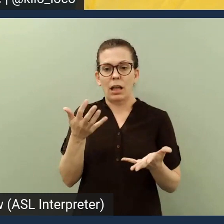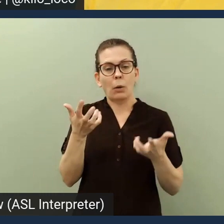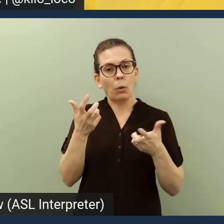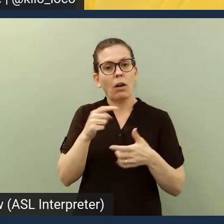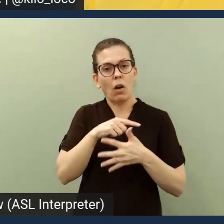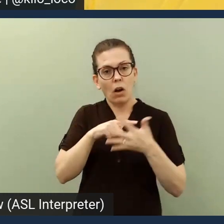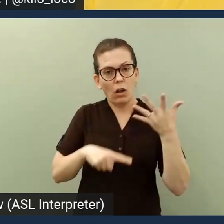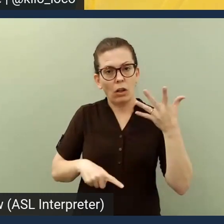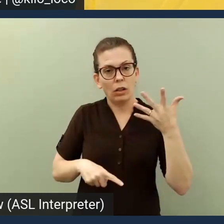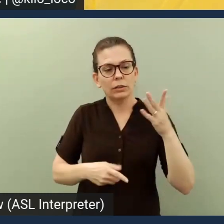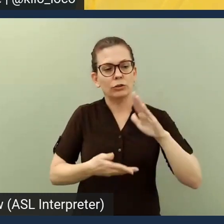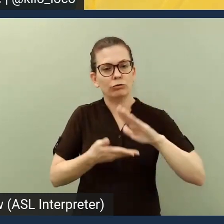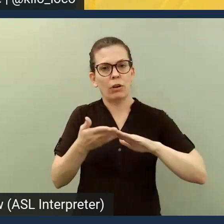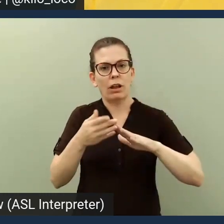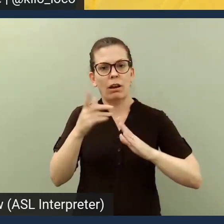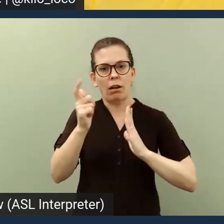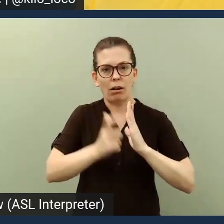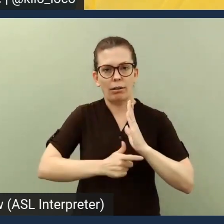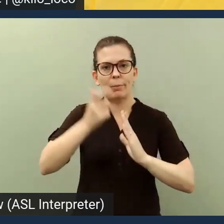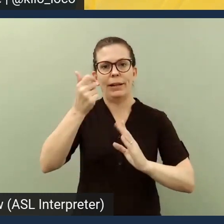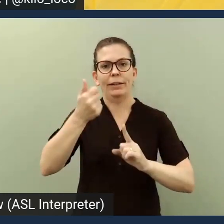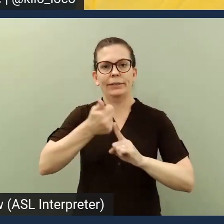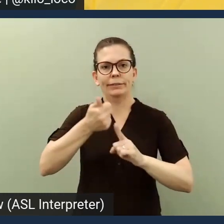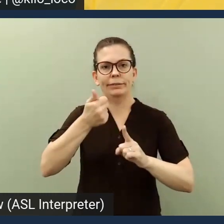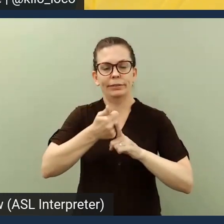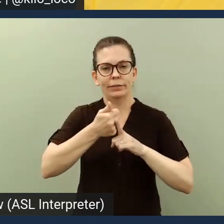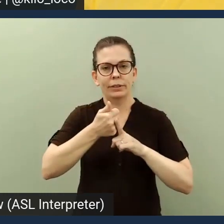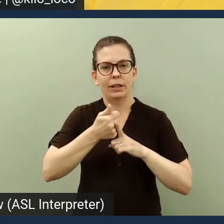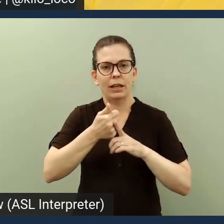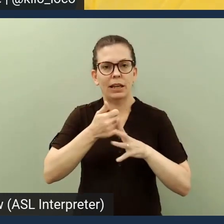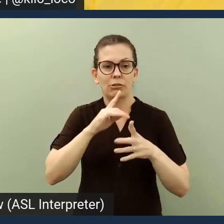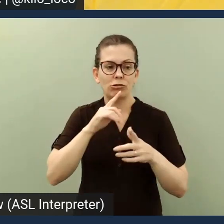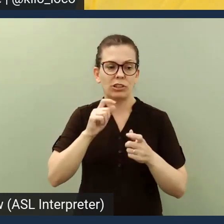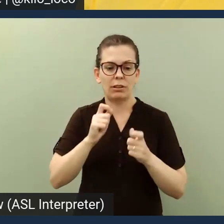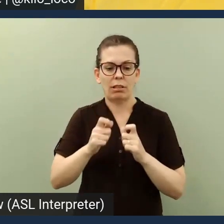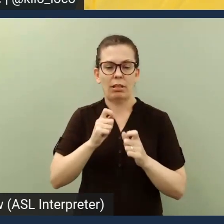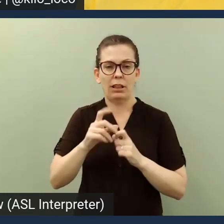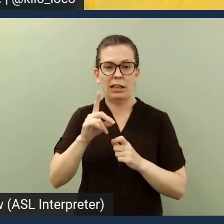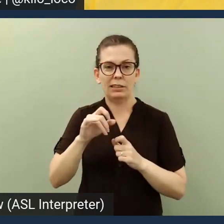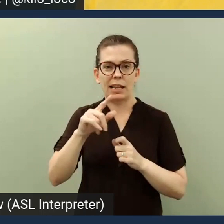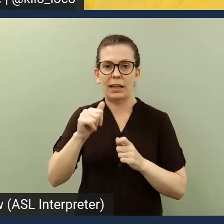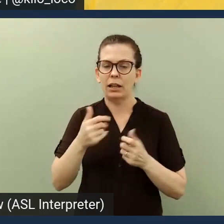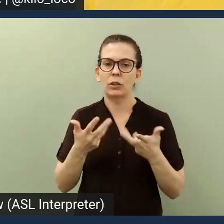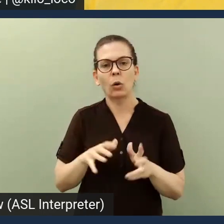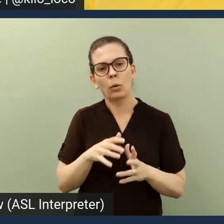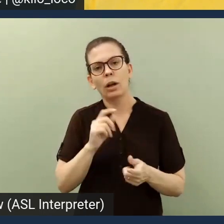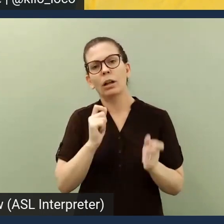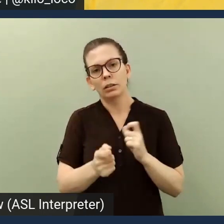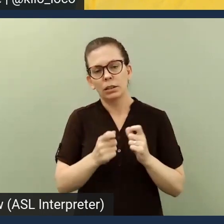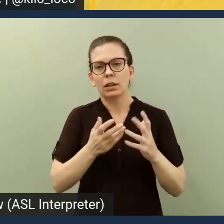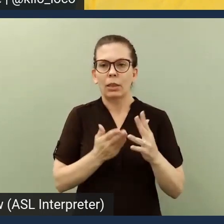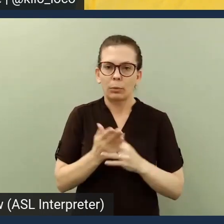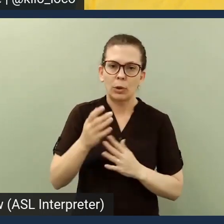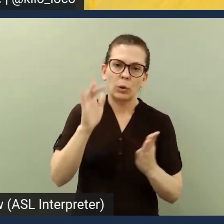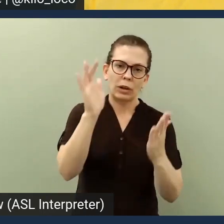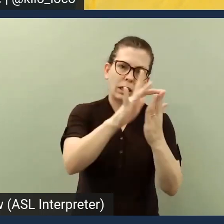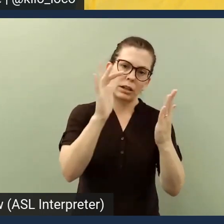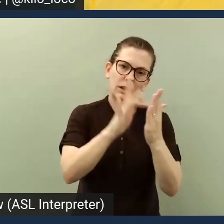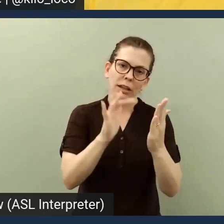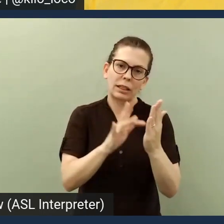to run automatically, and you just change the data and you don't wanna have to be there and go in and click through each cell in your notebook,